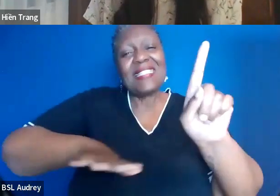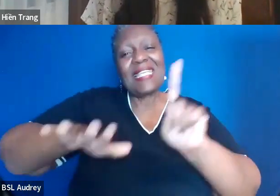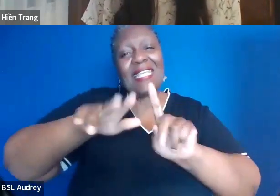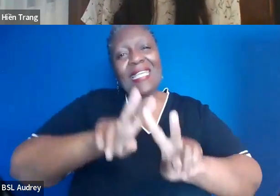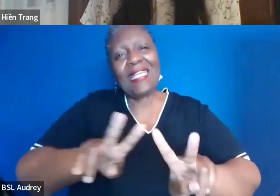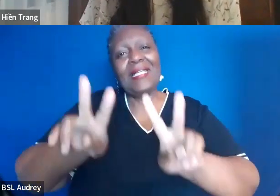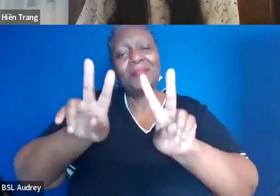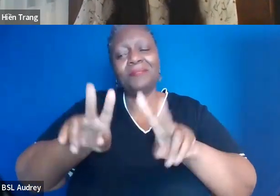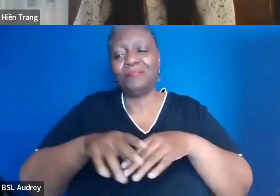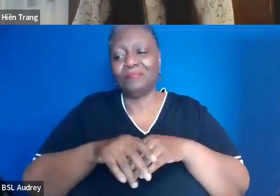and I'll start reading it